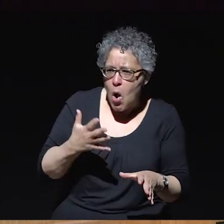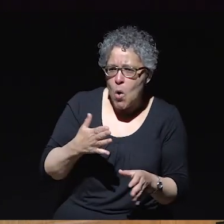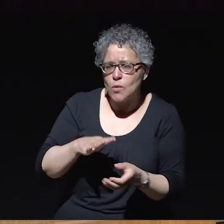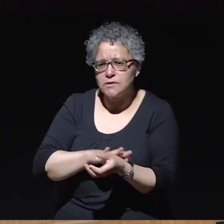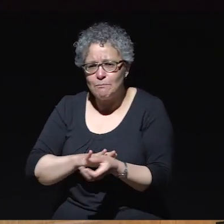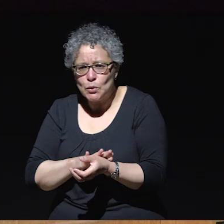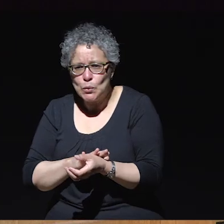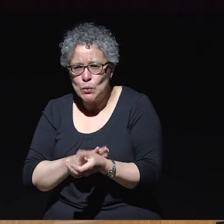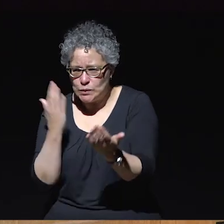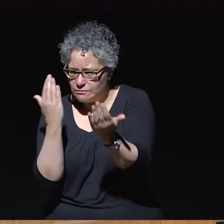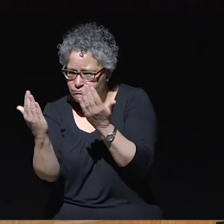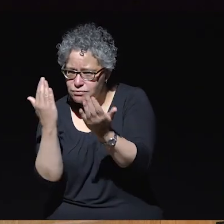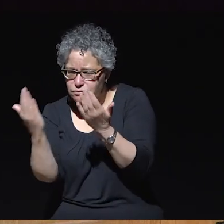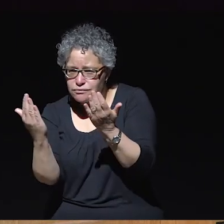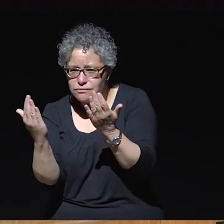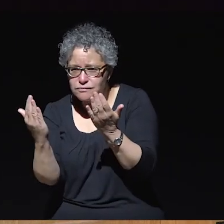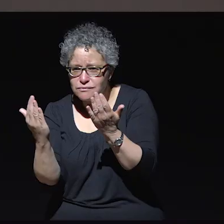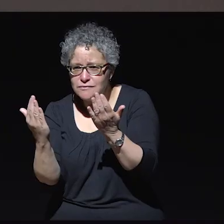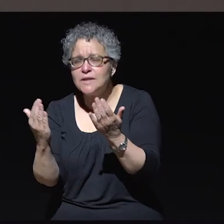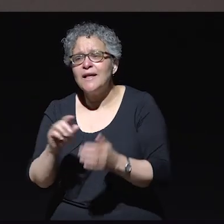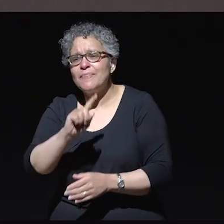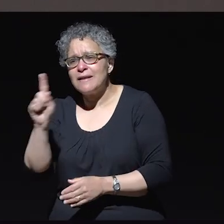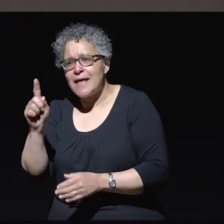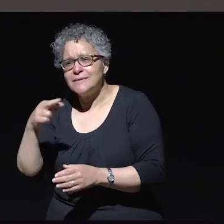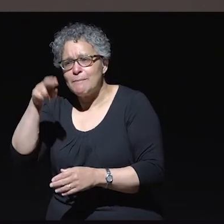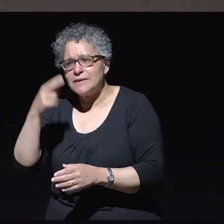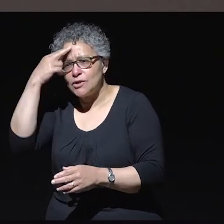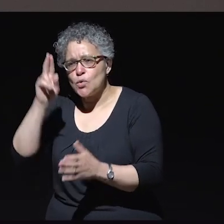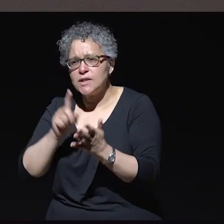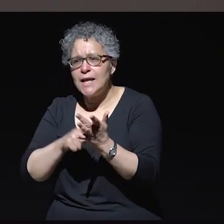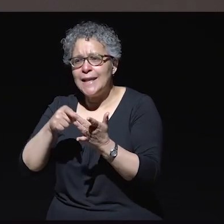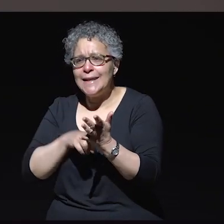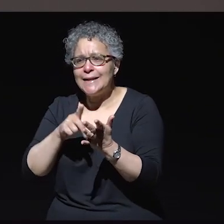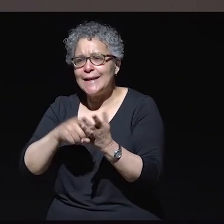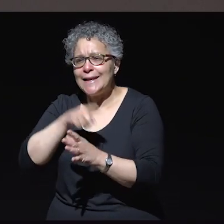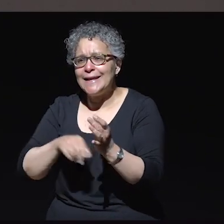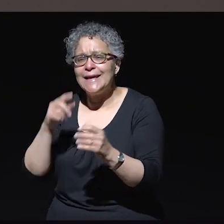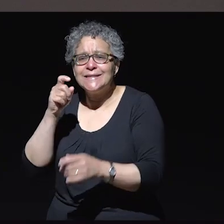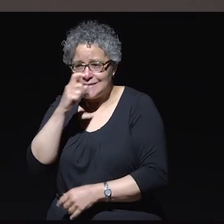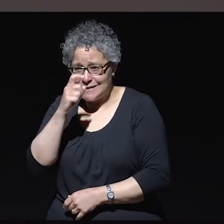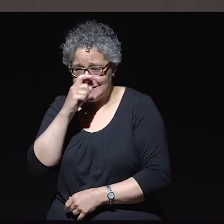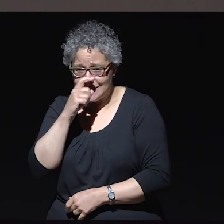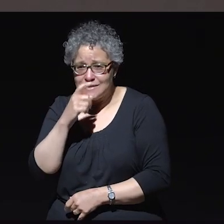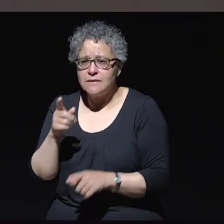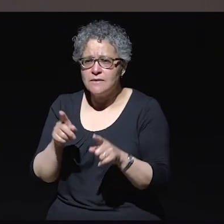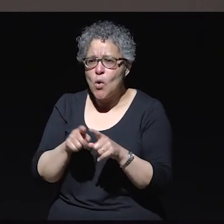you can see in the later 'Linley Sisters' by Gainsborough. And then again in our 'Mrs Siddons' on the right-hand side,